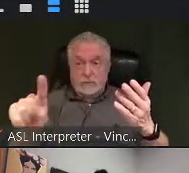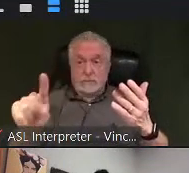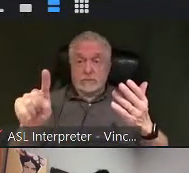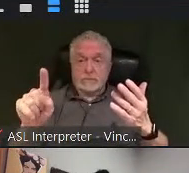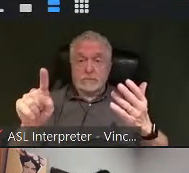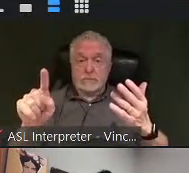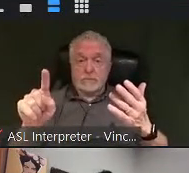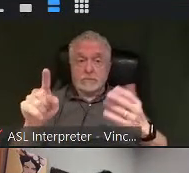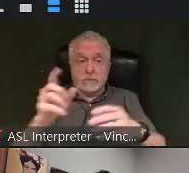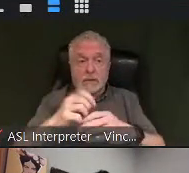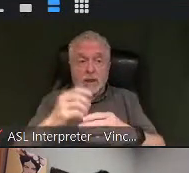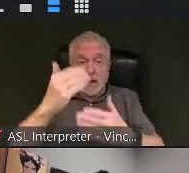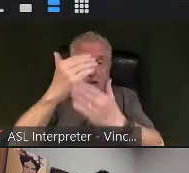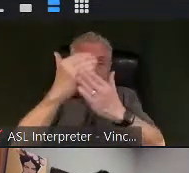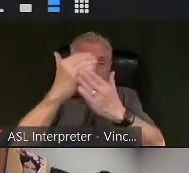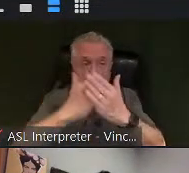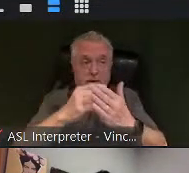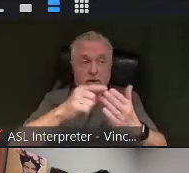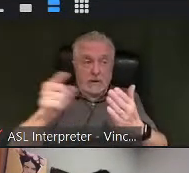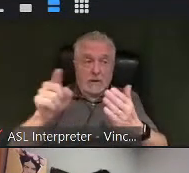To get a list of all the clinics, the free